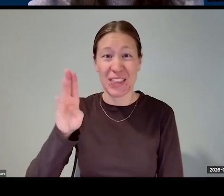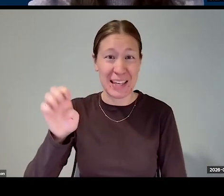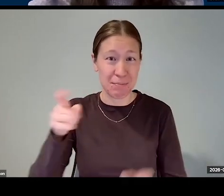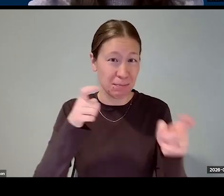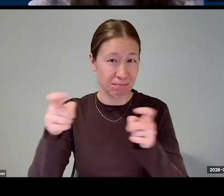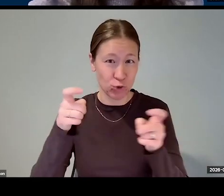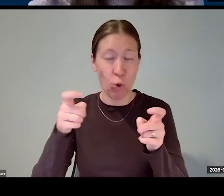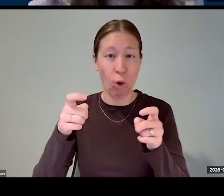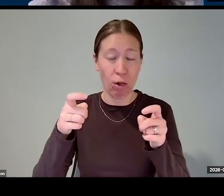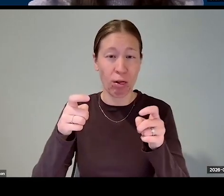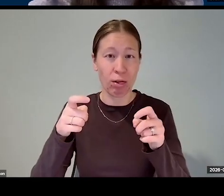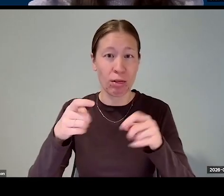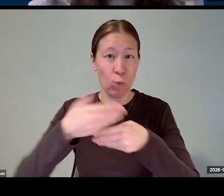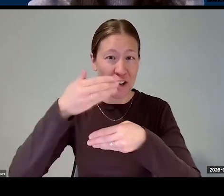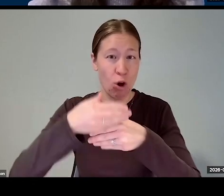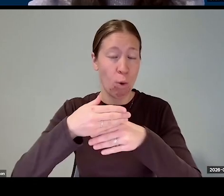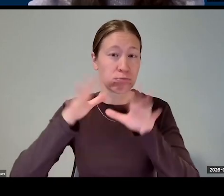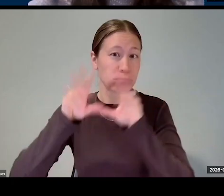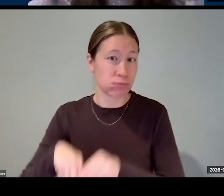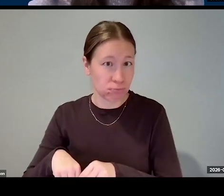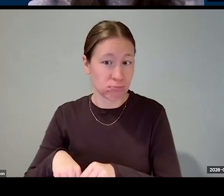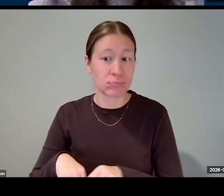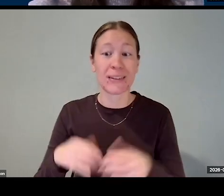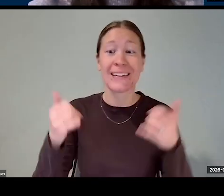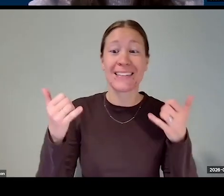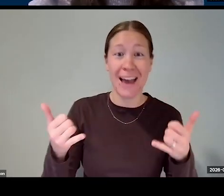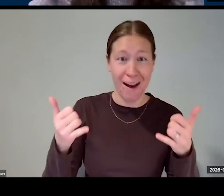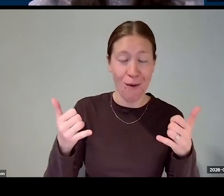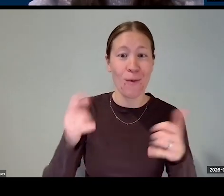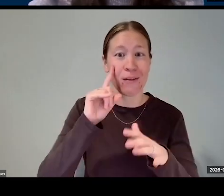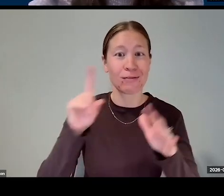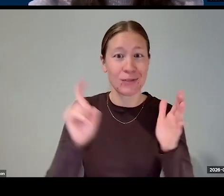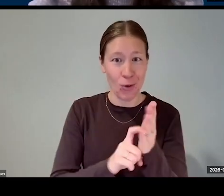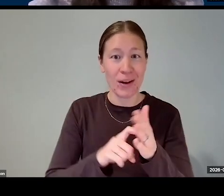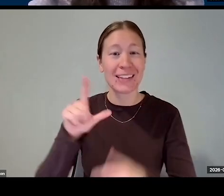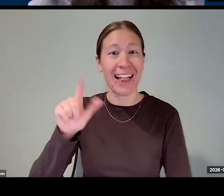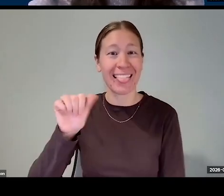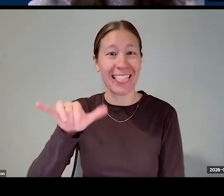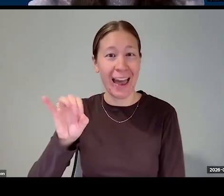the next time I go make a new slide, I can choose that custom layout option I just made